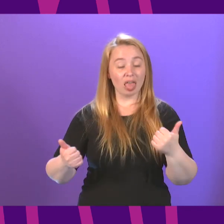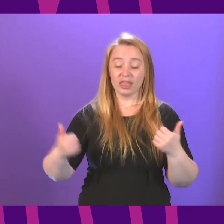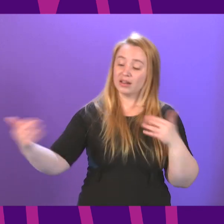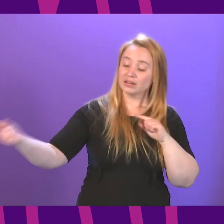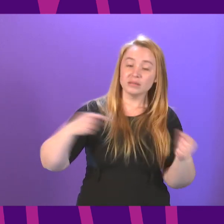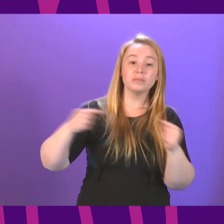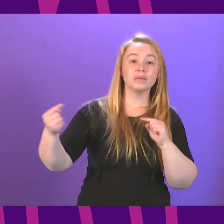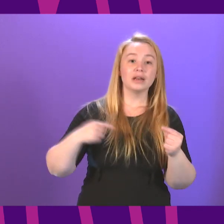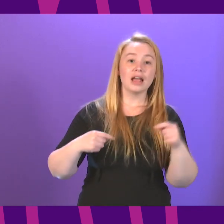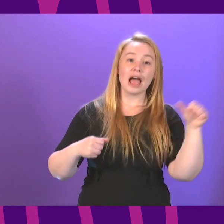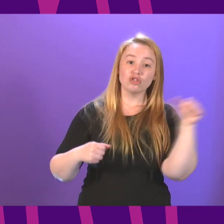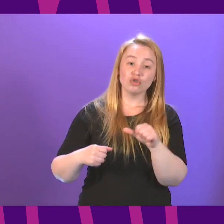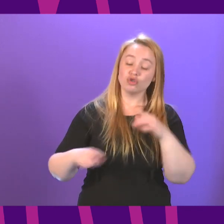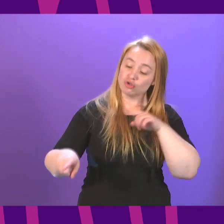to try and live up to that. In the past year, however, I am afraid that Scottish politics